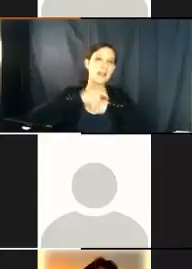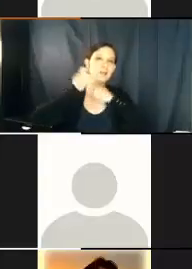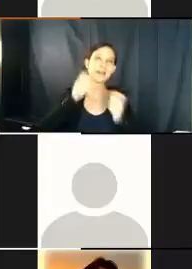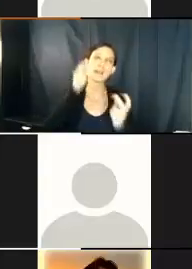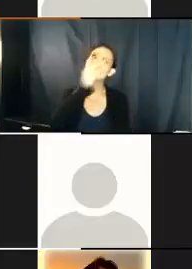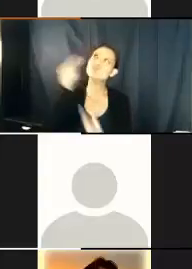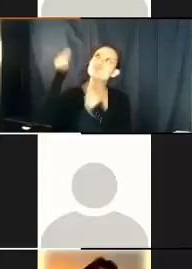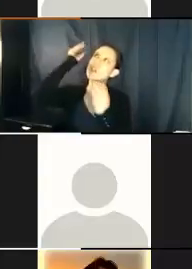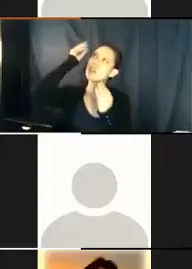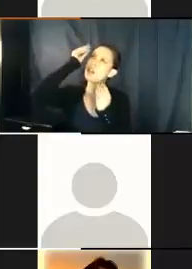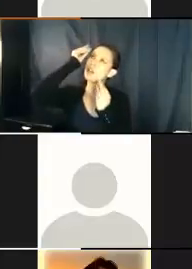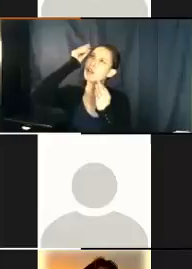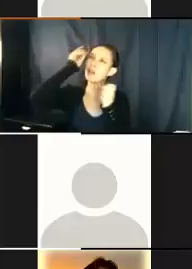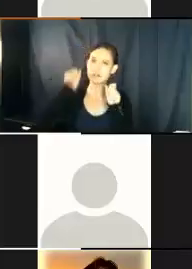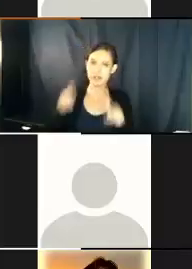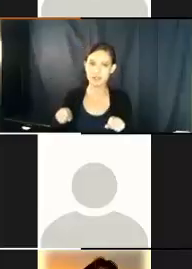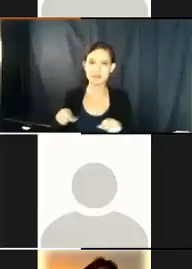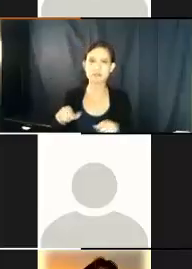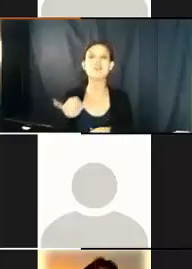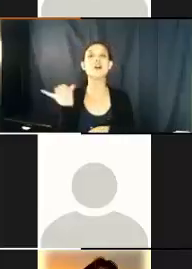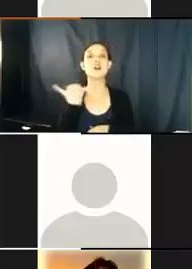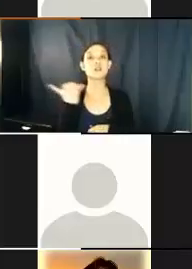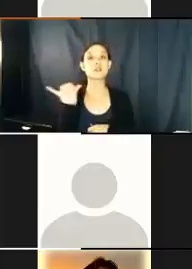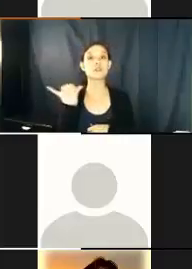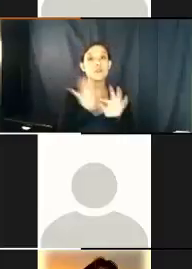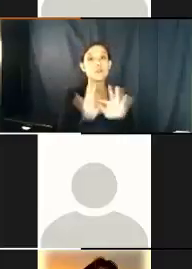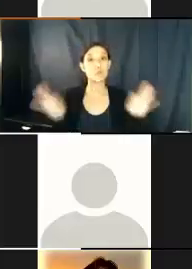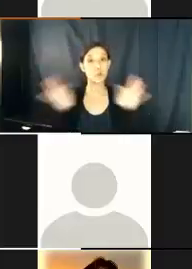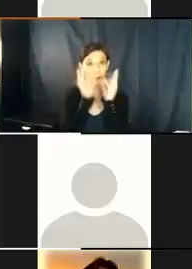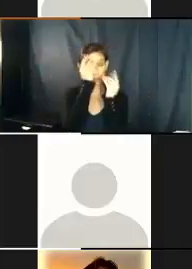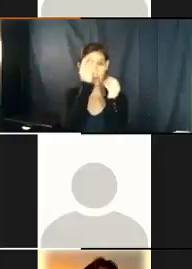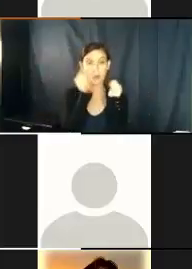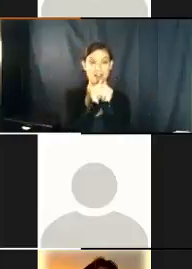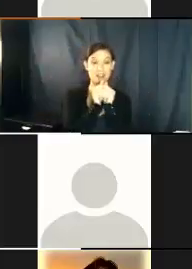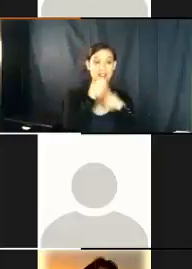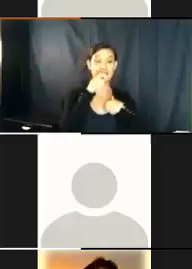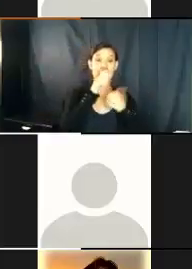The other thing to think about with synchronous and asynchronous learning is in that idea